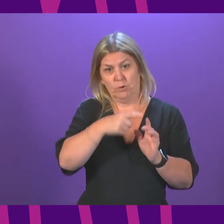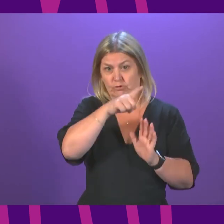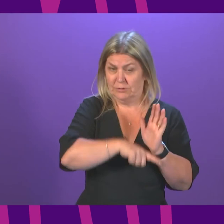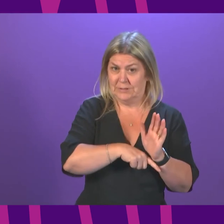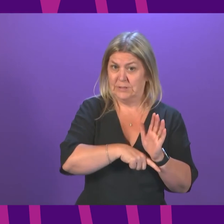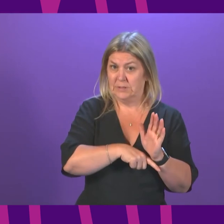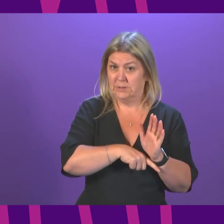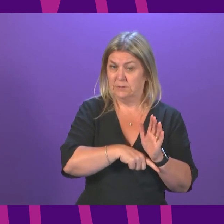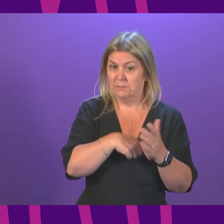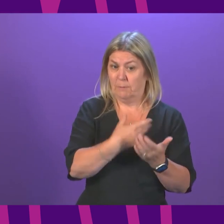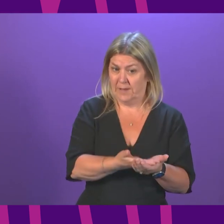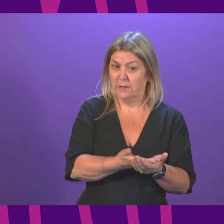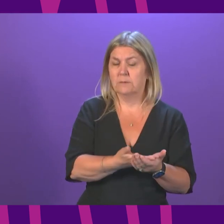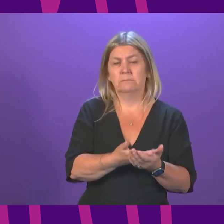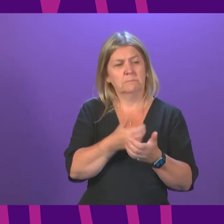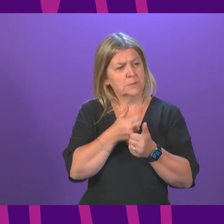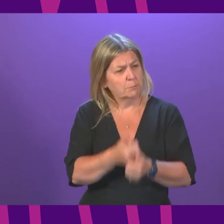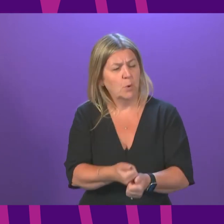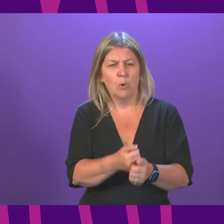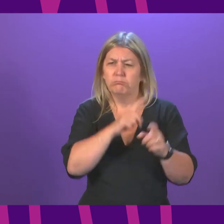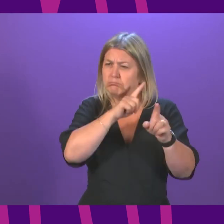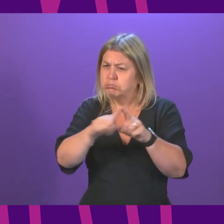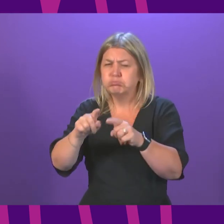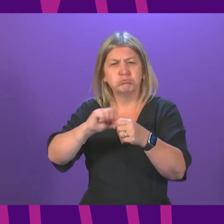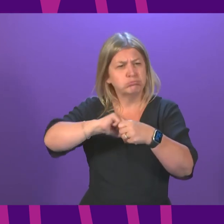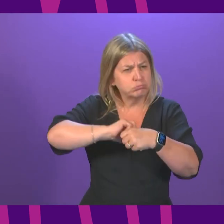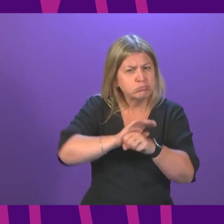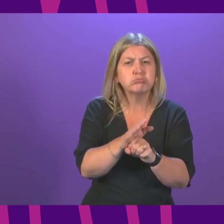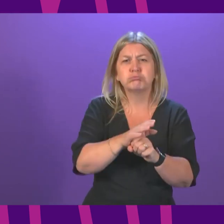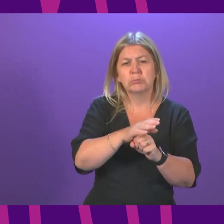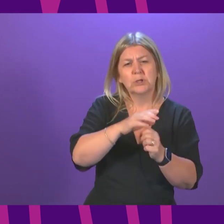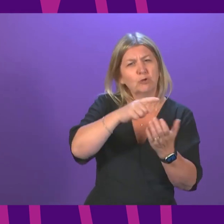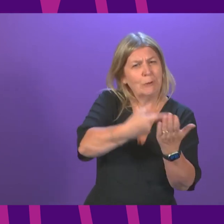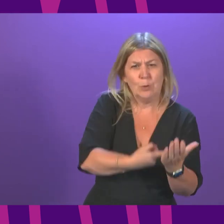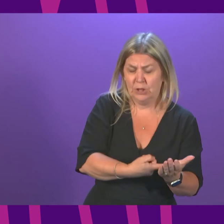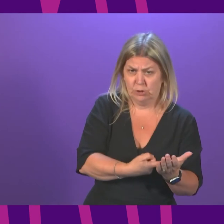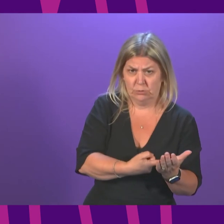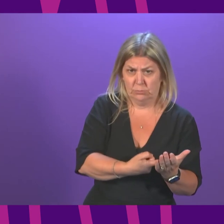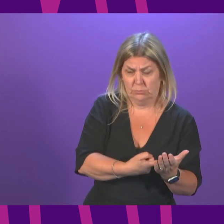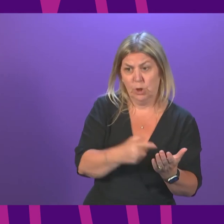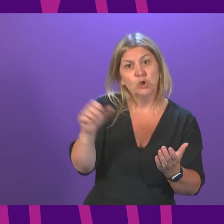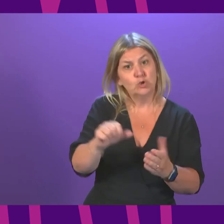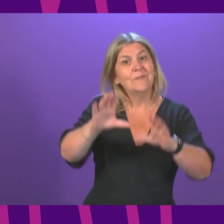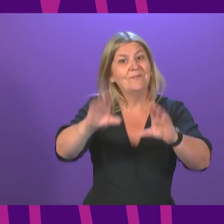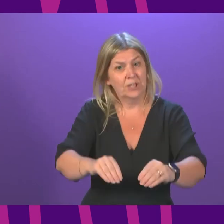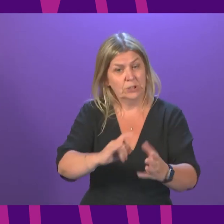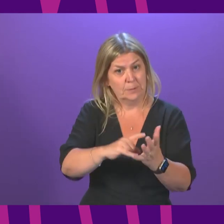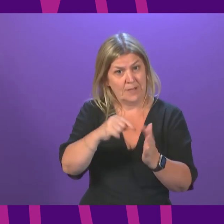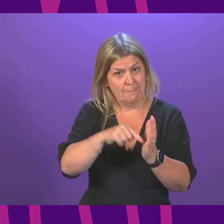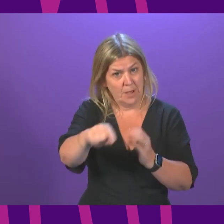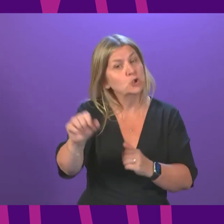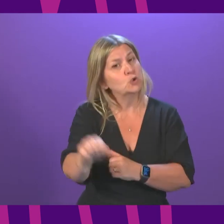In my view, that was not the only issue that merited success. The blunt instrument that